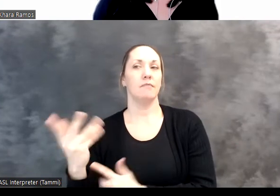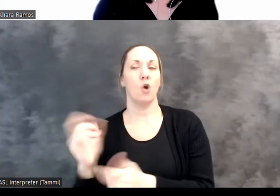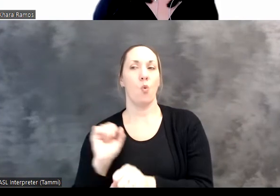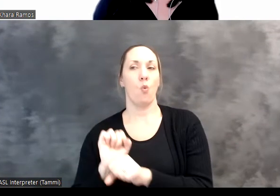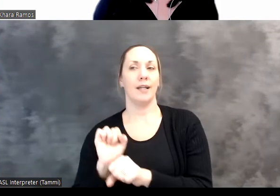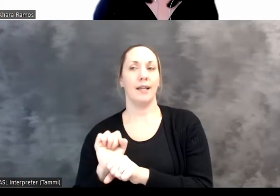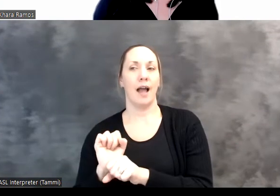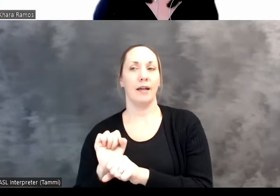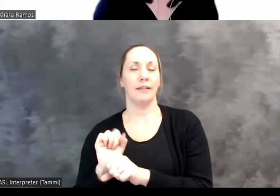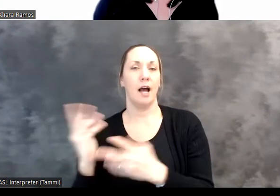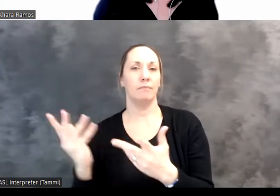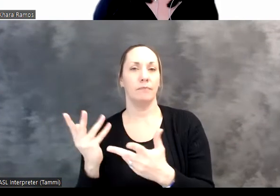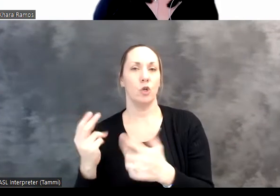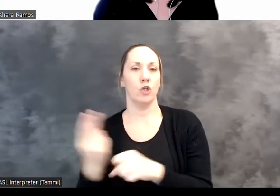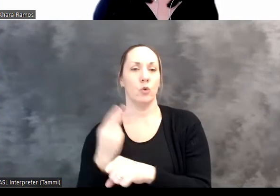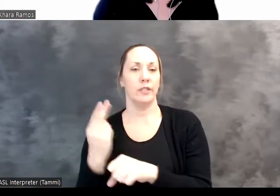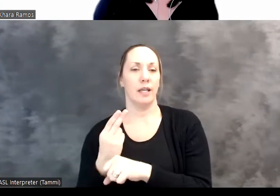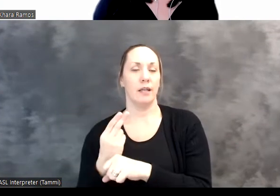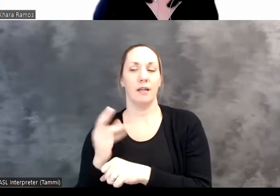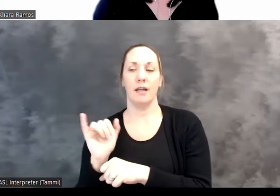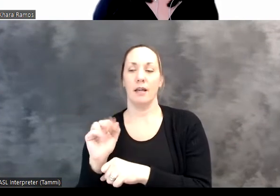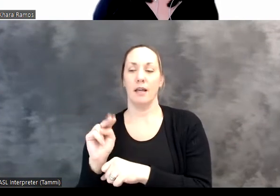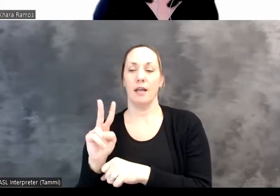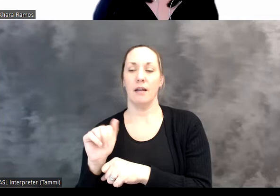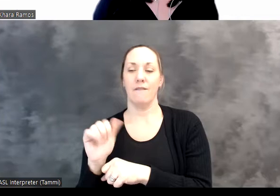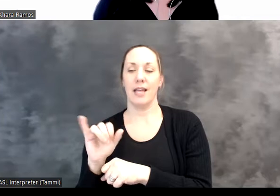s gathering the perspectives of Persons with